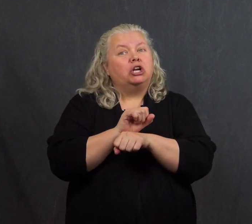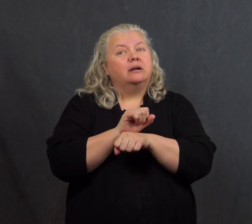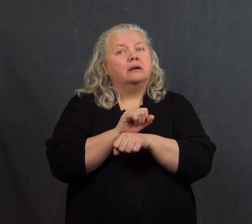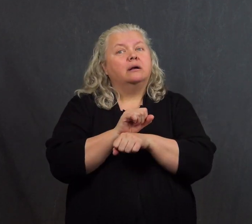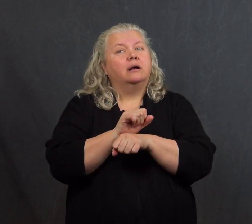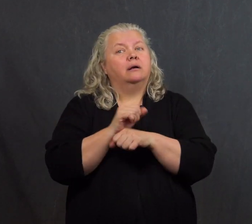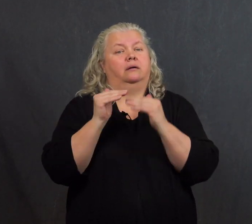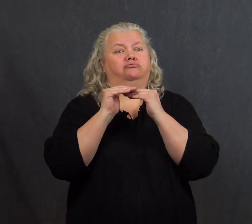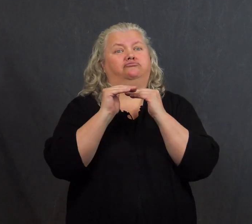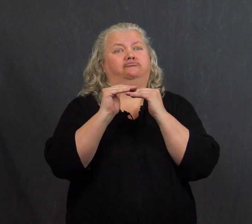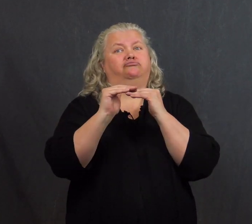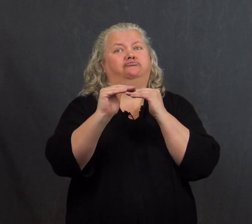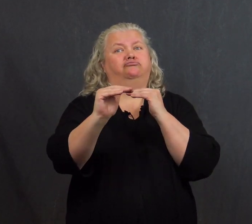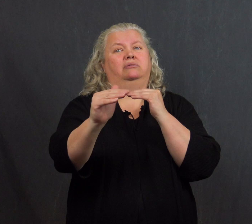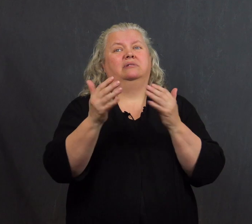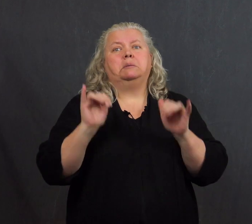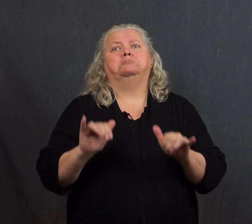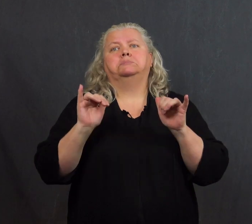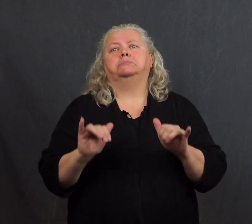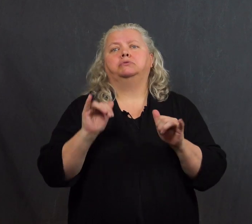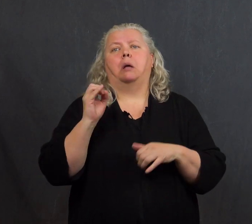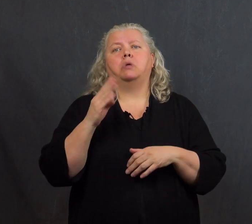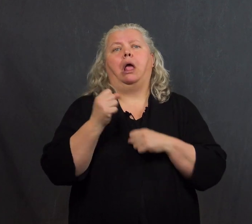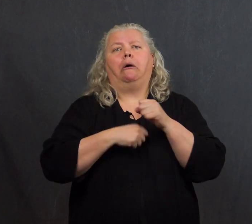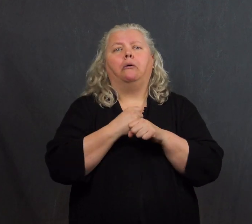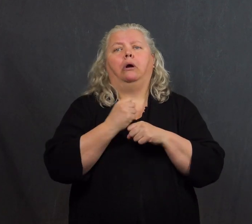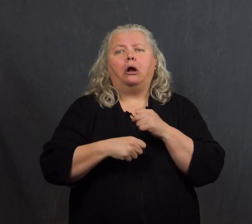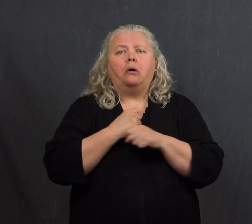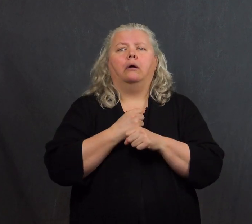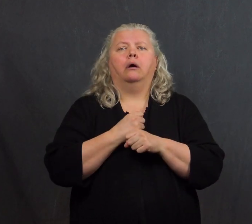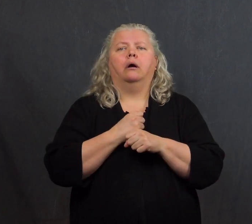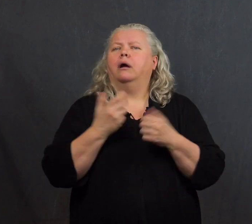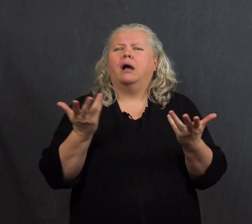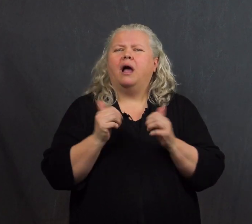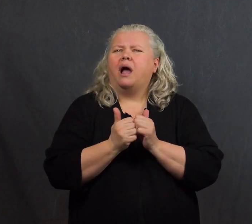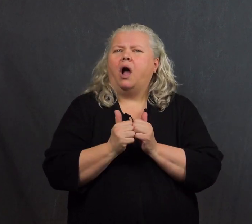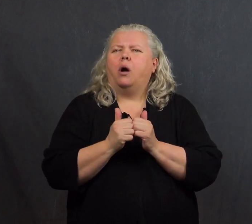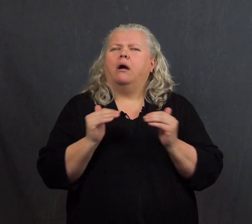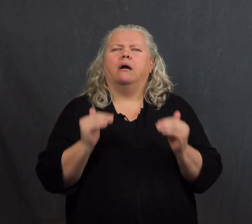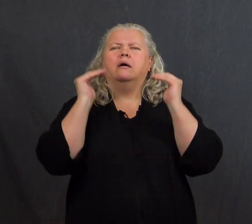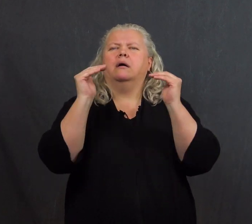Sometimes the employee stays at the same job for years without knowing how they can advance to a higher